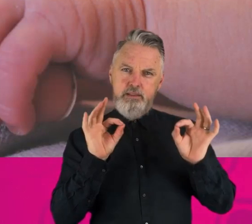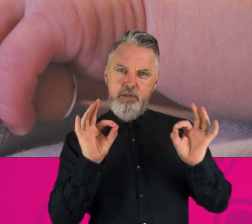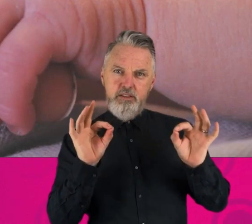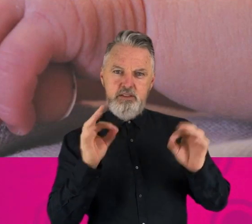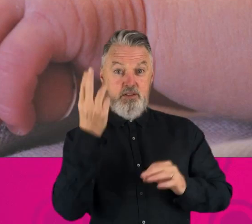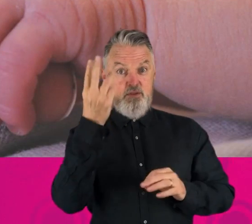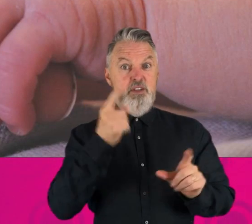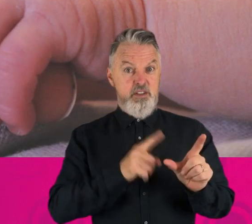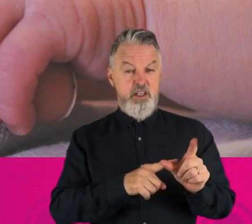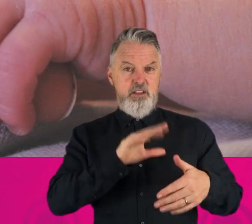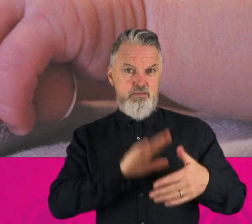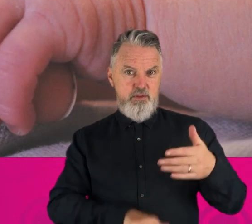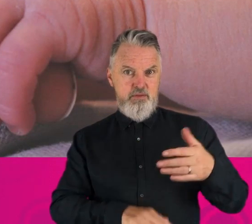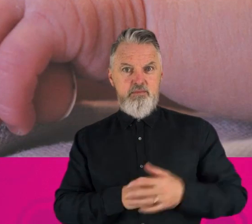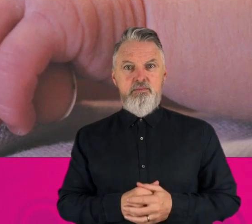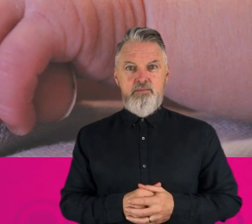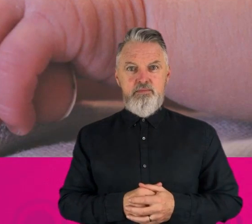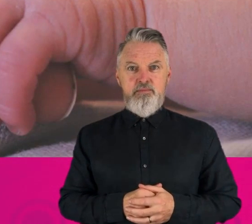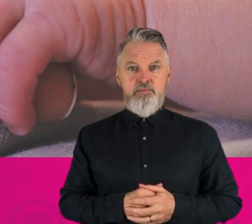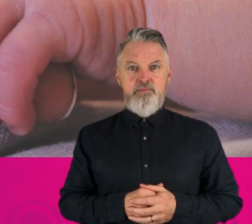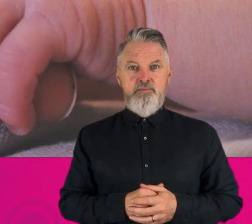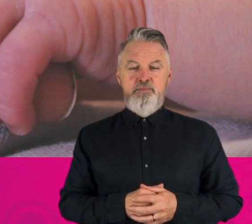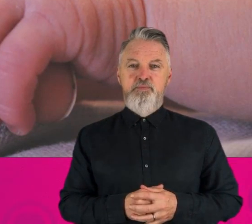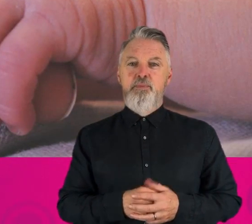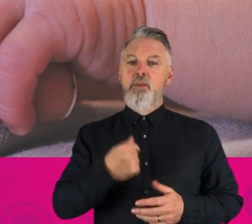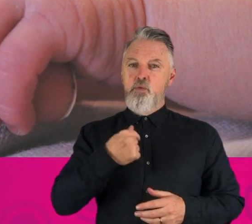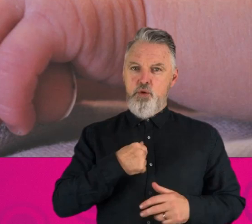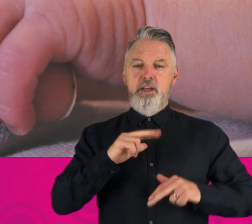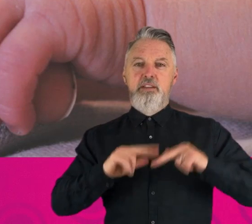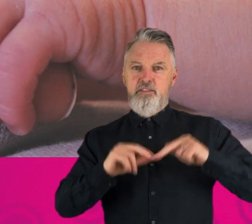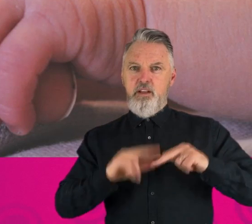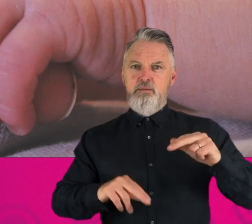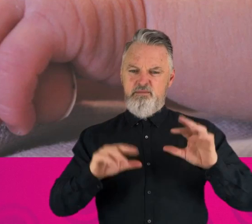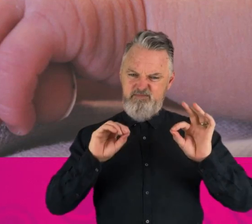and the cofounder of ResusRight. We’ve developed a cutting-edge monitor